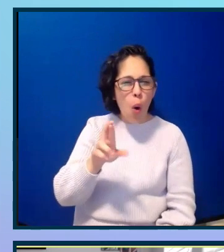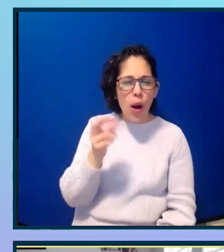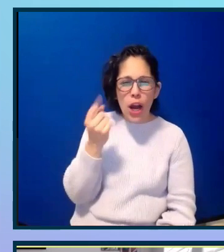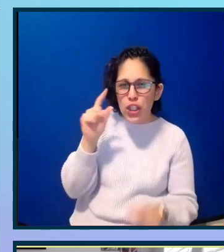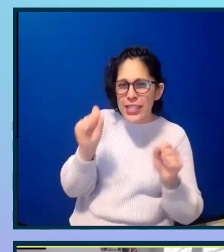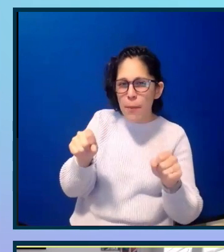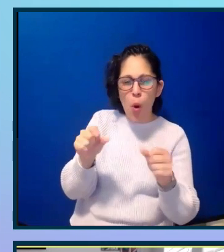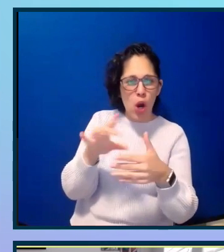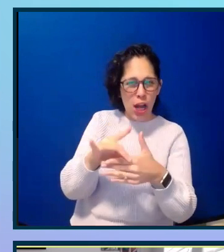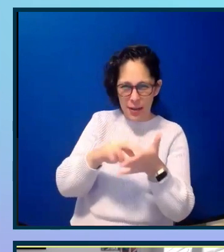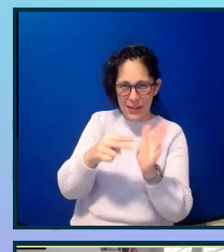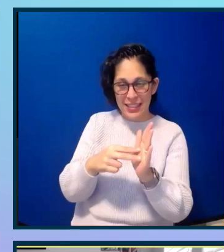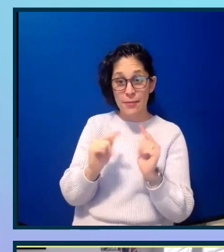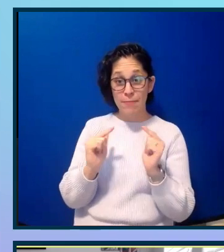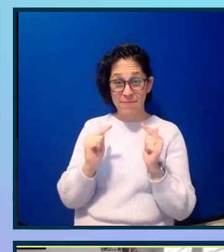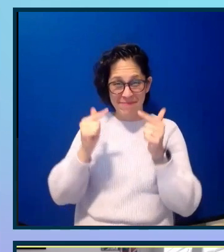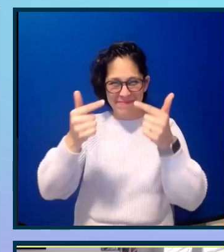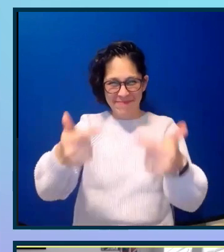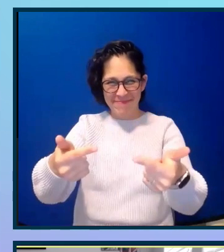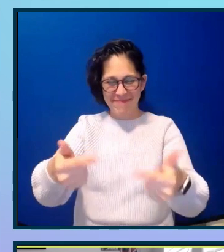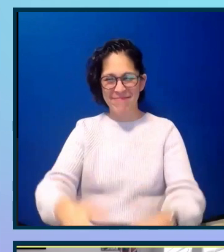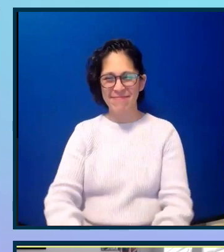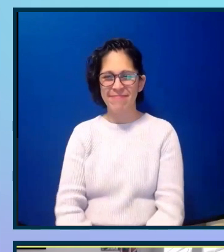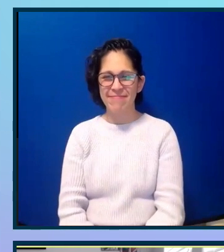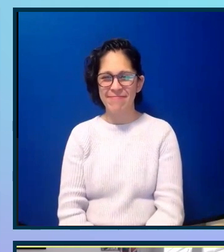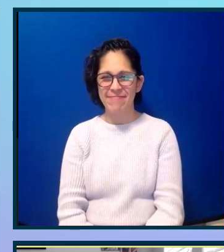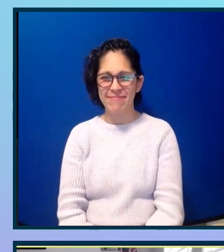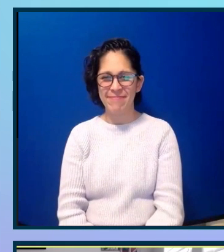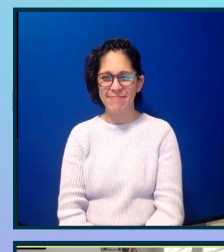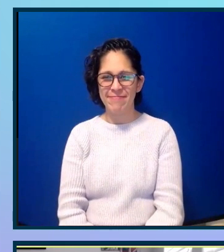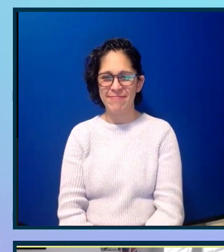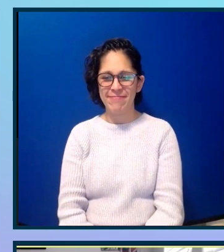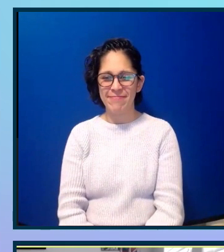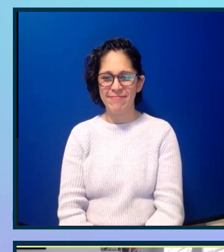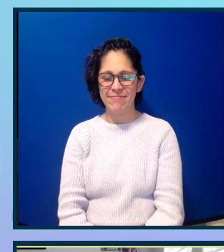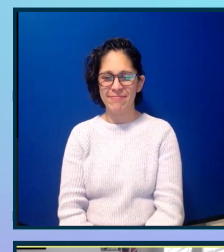But the first sort of pattern here to think about is using clear language.